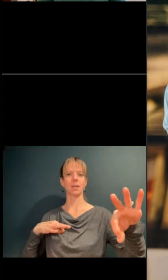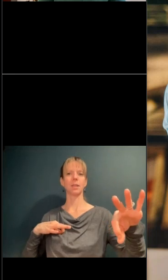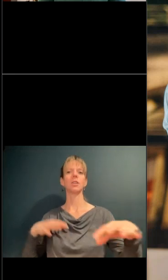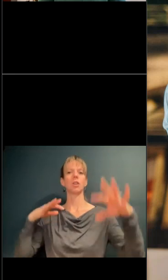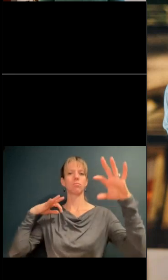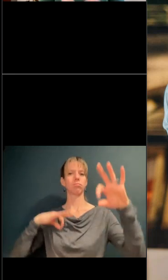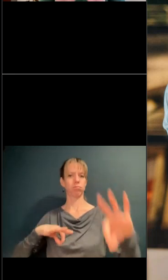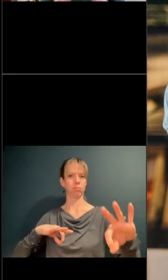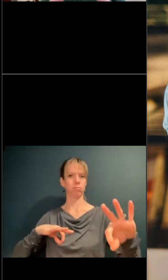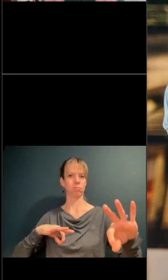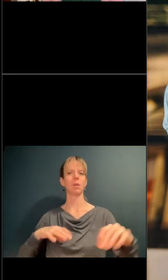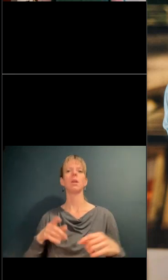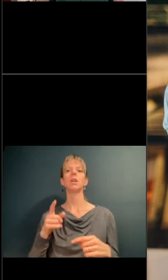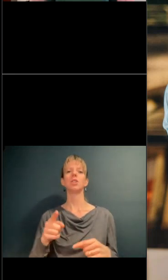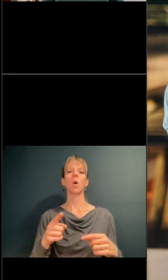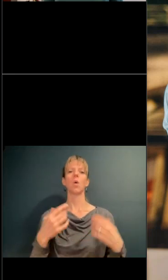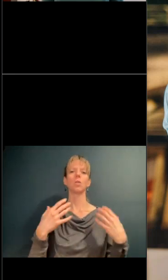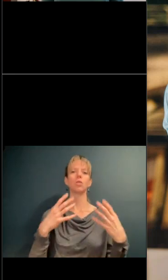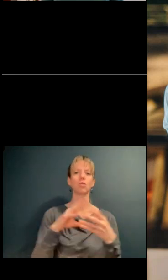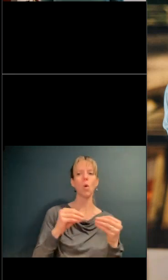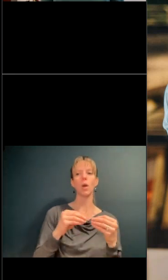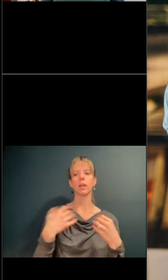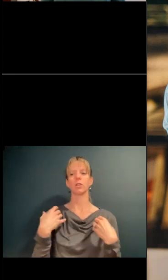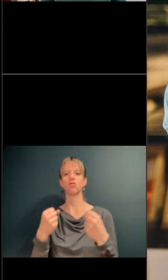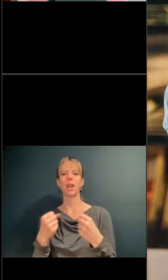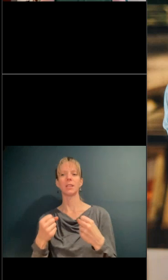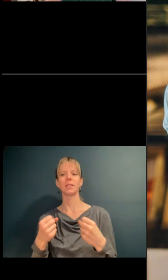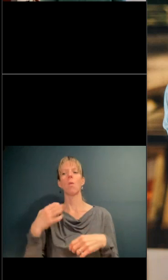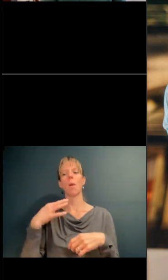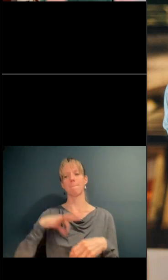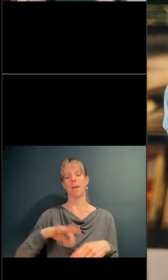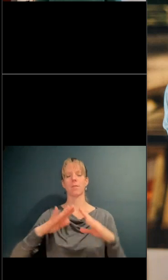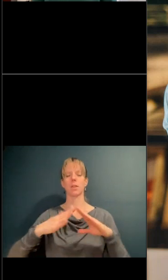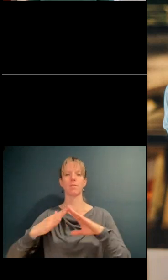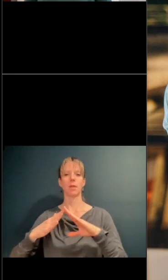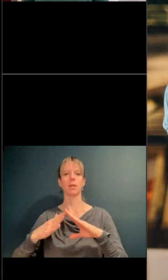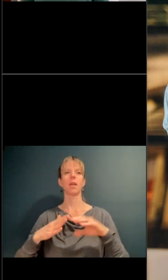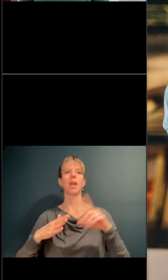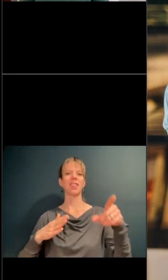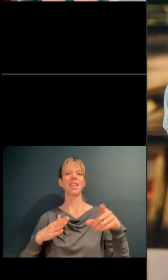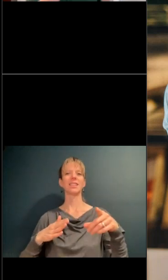stories and strengths that benefit the community. This is leadership by people with disabilities,